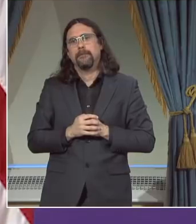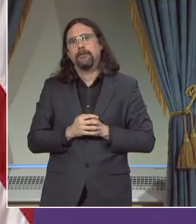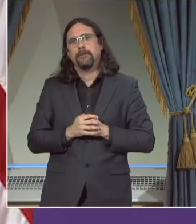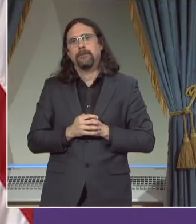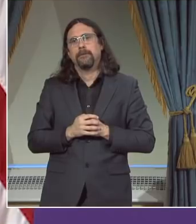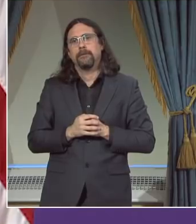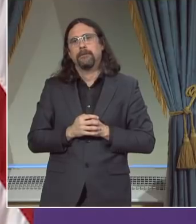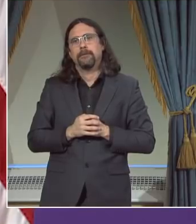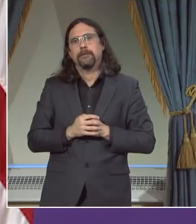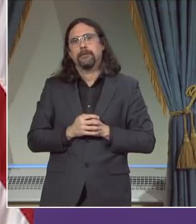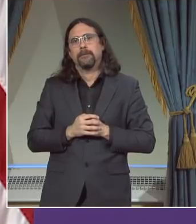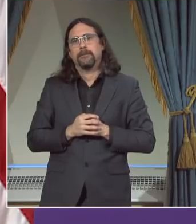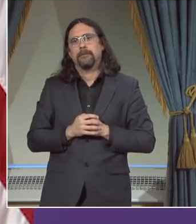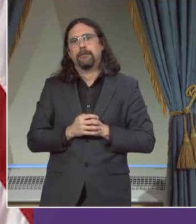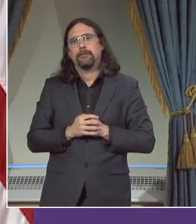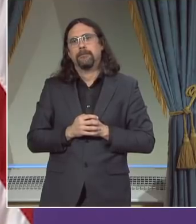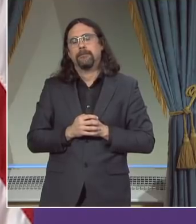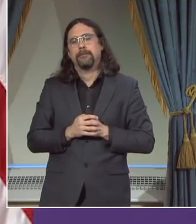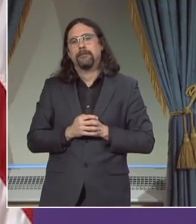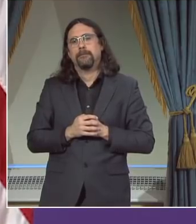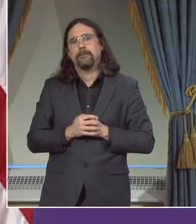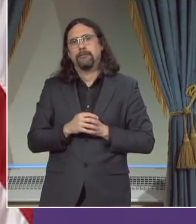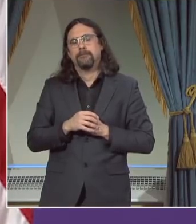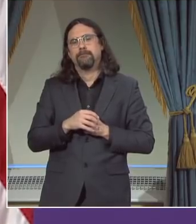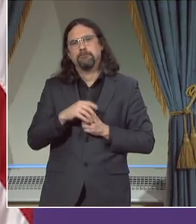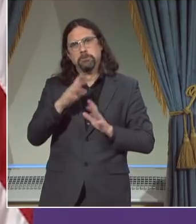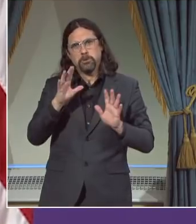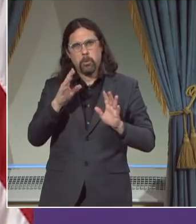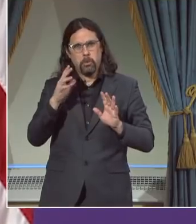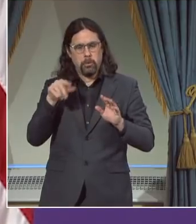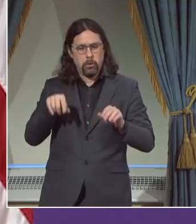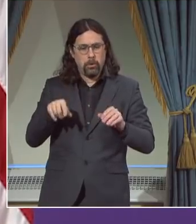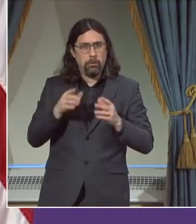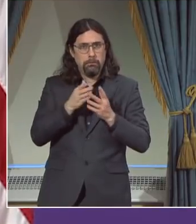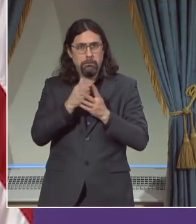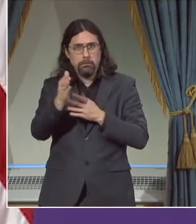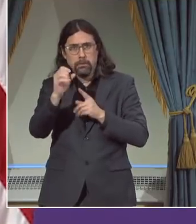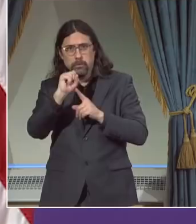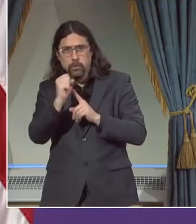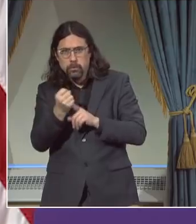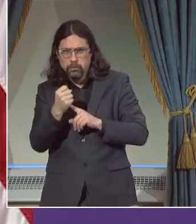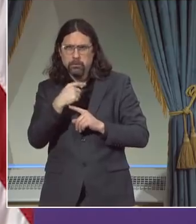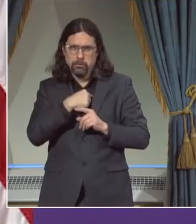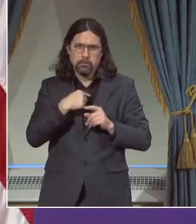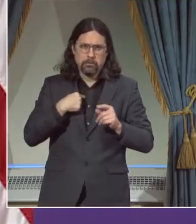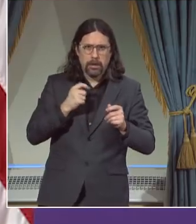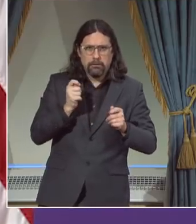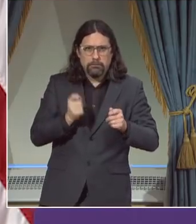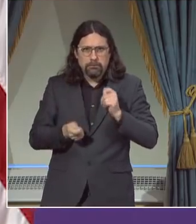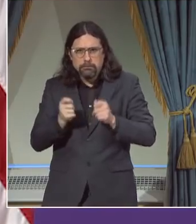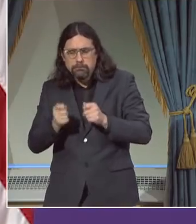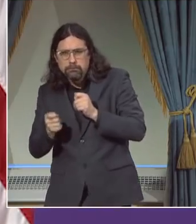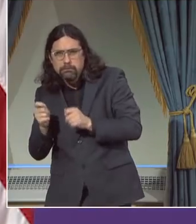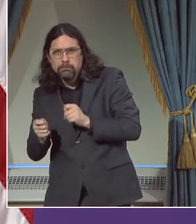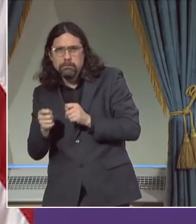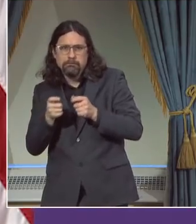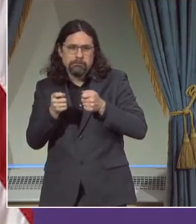LELVE OF ACTIVITY IS UNPRECEDENTED. COMMISSIONER NIGRO AND I SPOKE